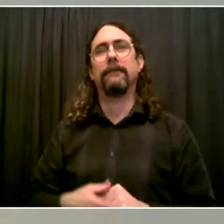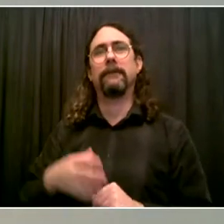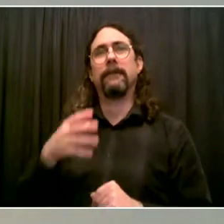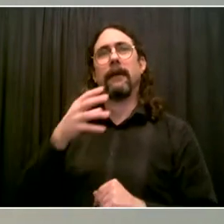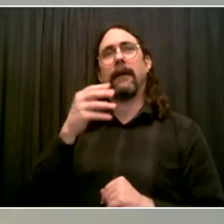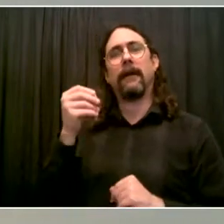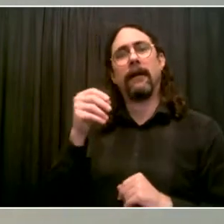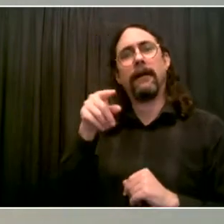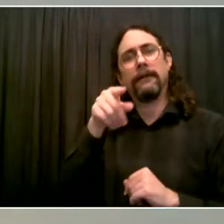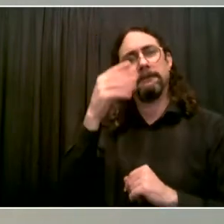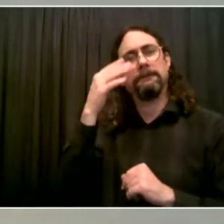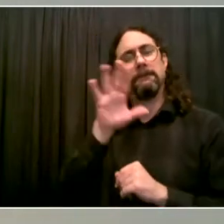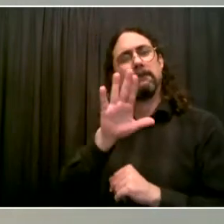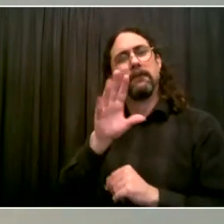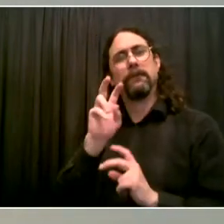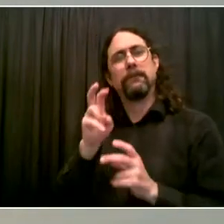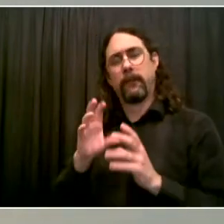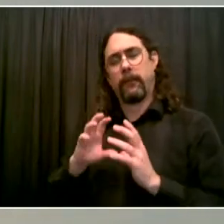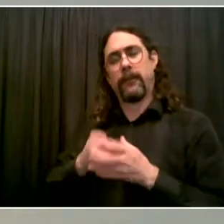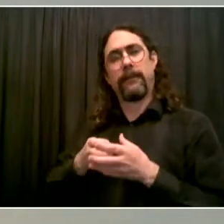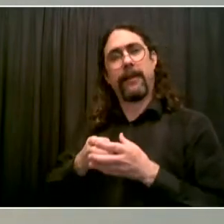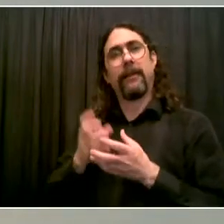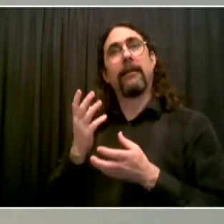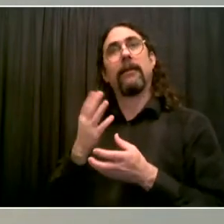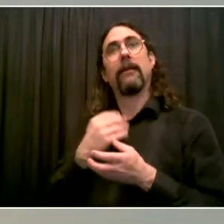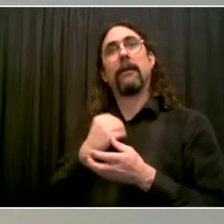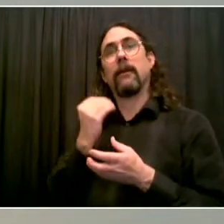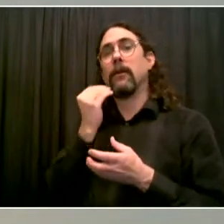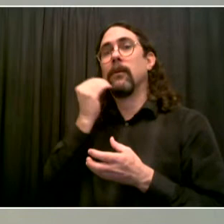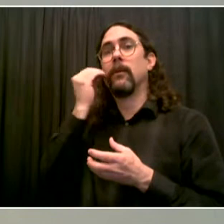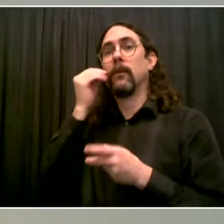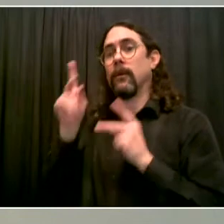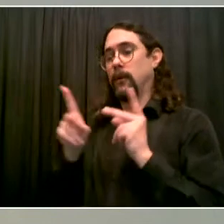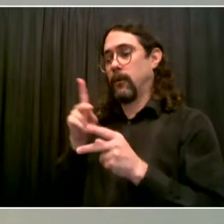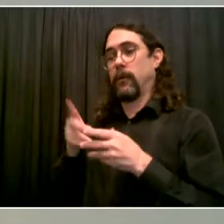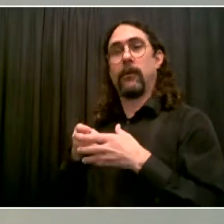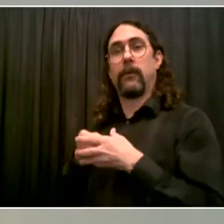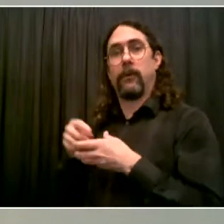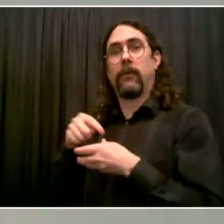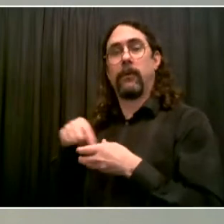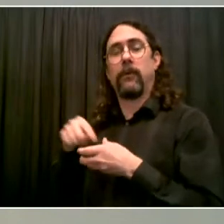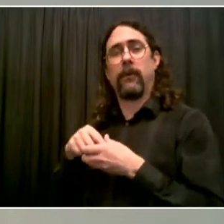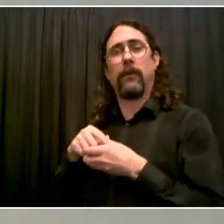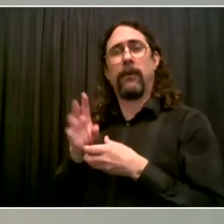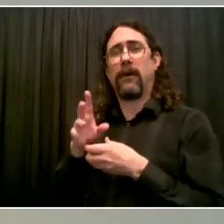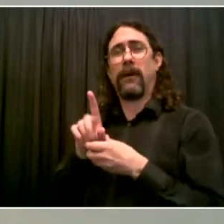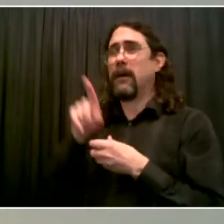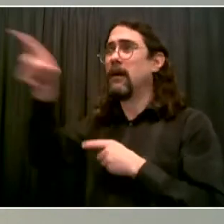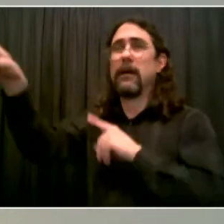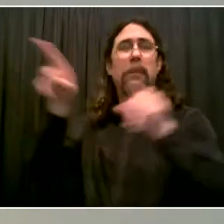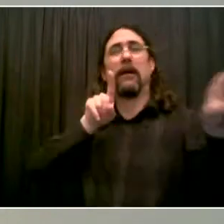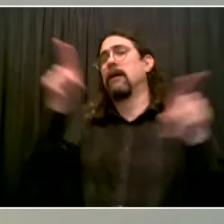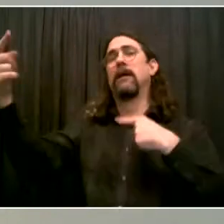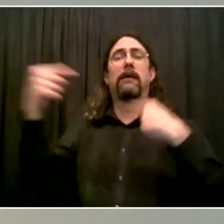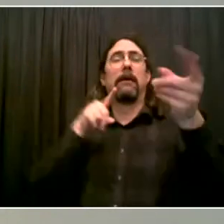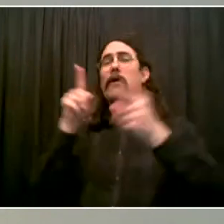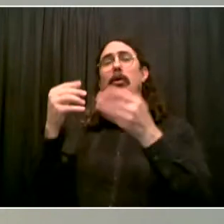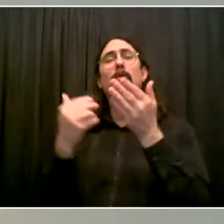HOUSEHOLD AS MUCH AS POSSIBLE. STAY IN GROUPS THAT ARE IN THE SINGLE DIGITS